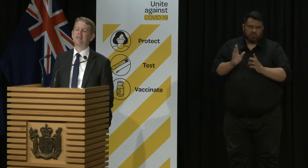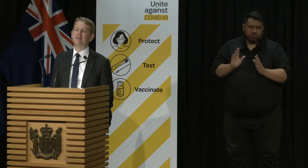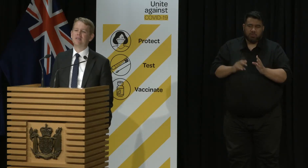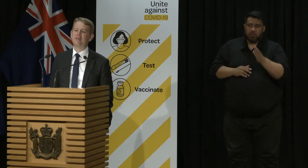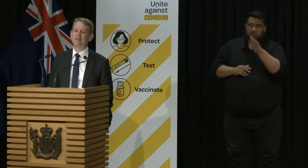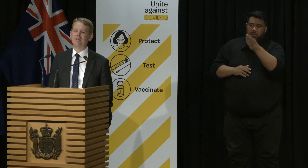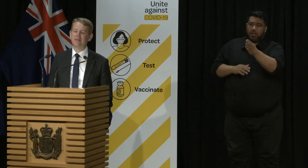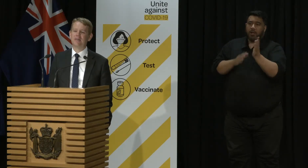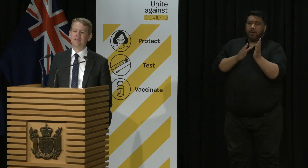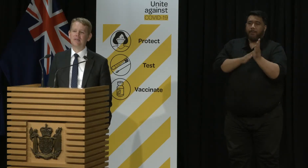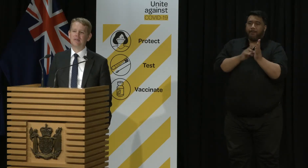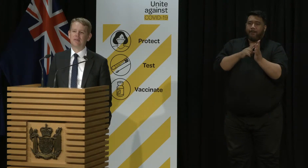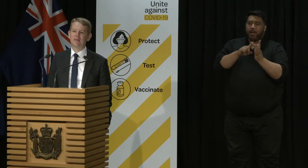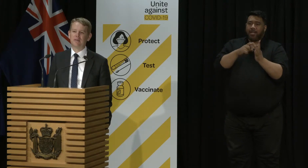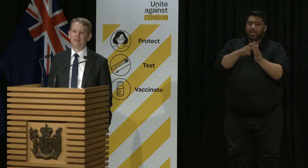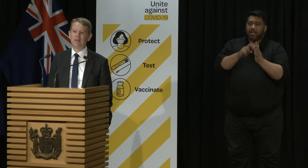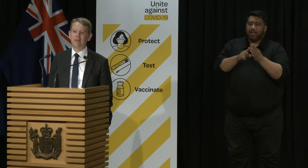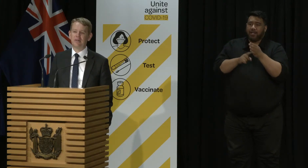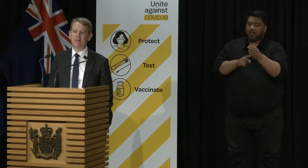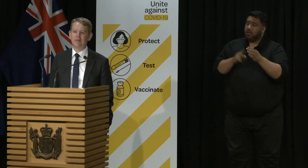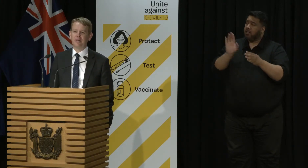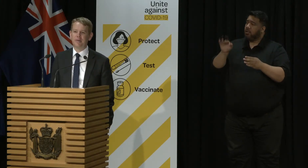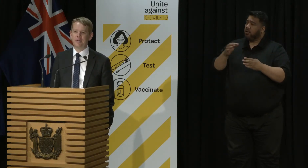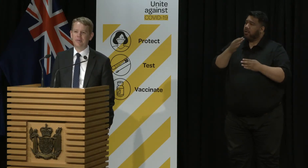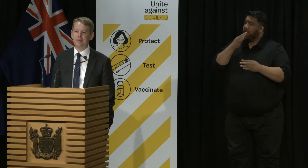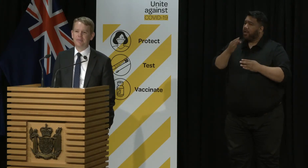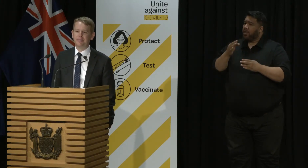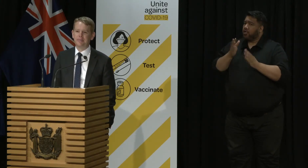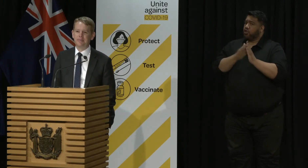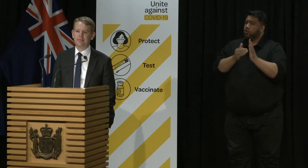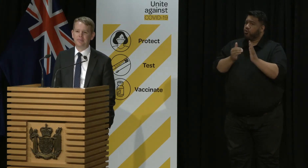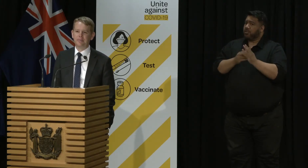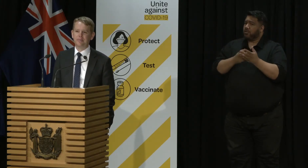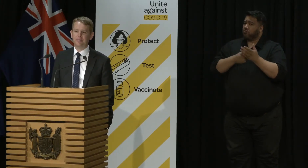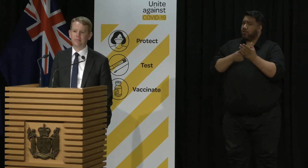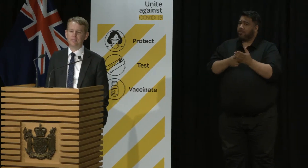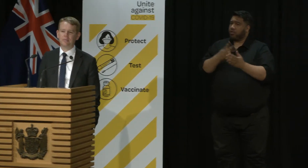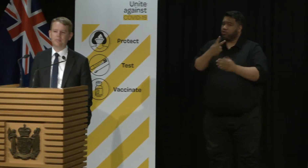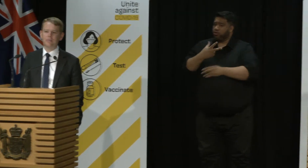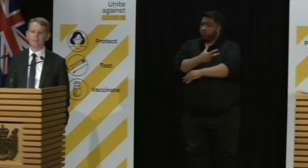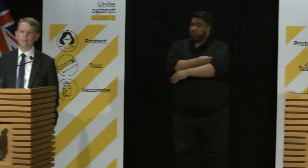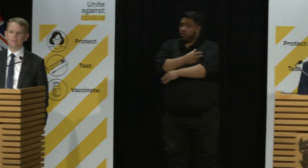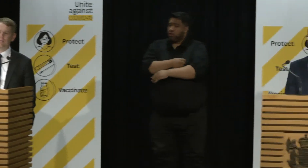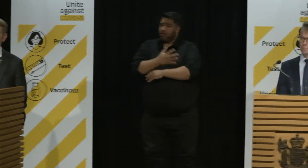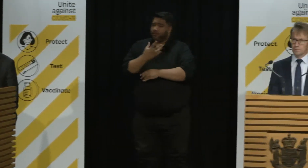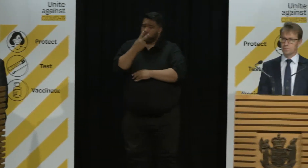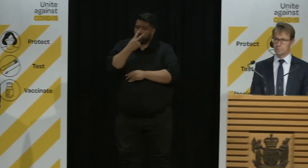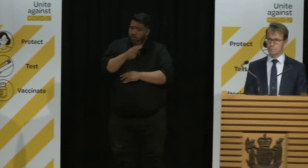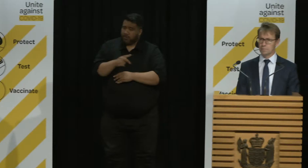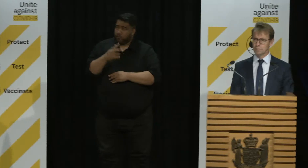The IQ environment now it is volunteering with is relatively low risk. Driven most of the risk out by now.